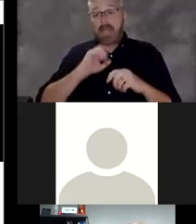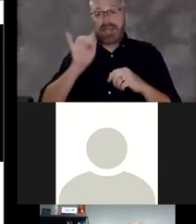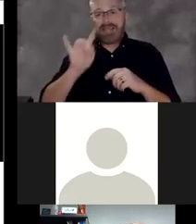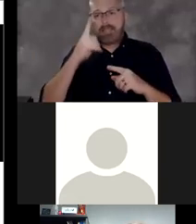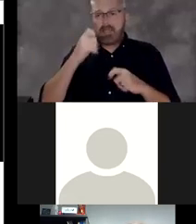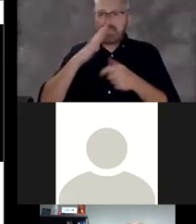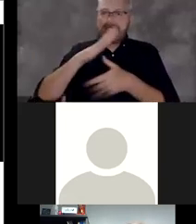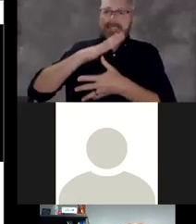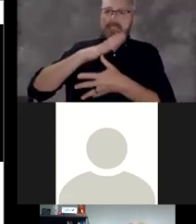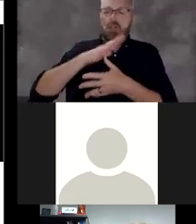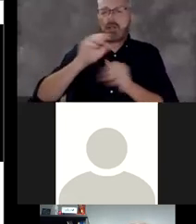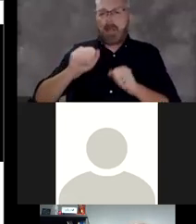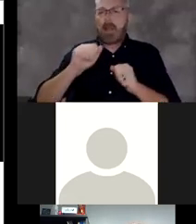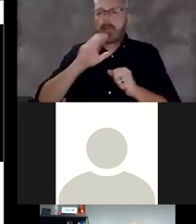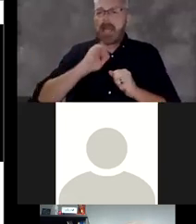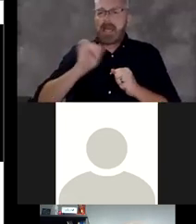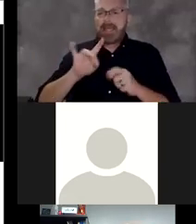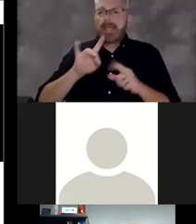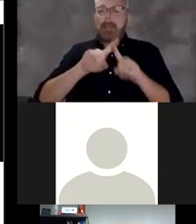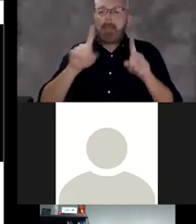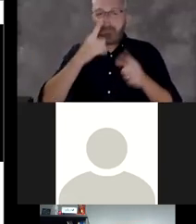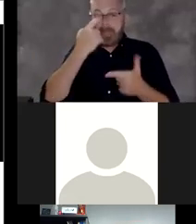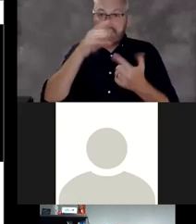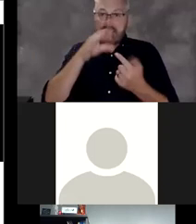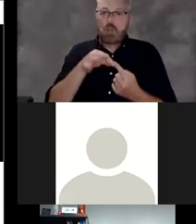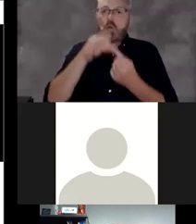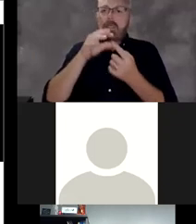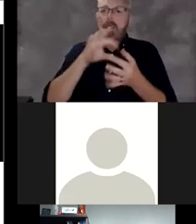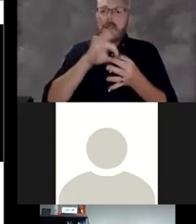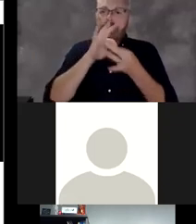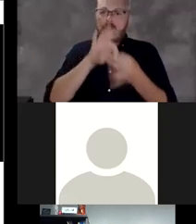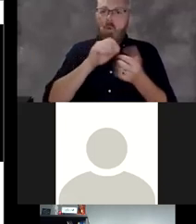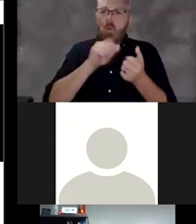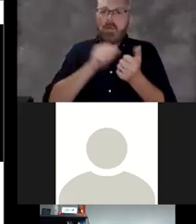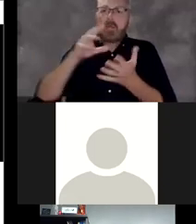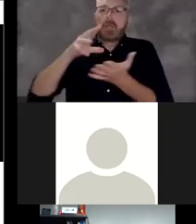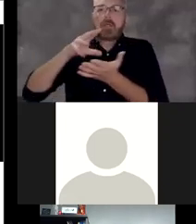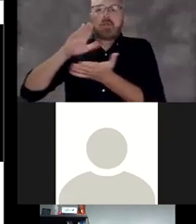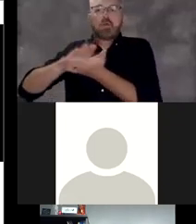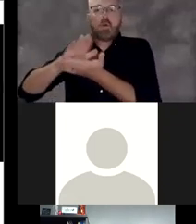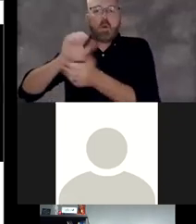RELATIONSHIP BETWEEN SCHOOL EMPLOYEES AND STUDENTS, IT'S